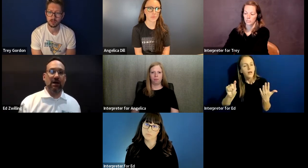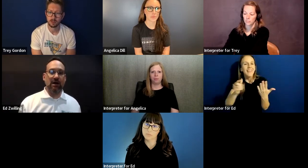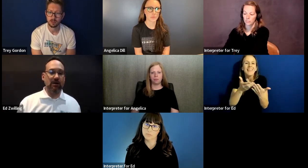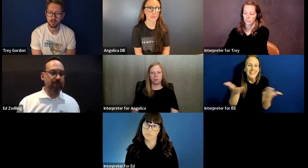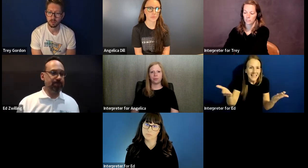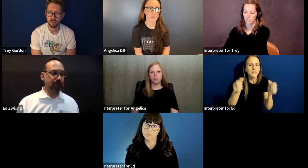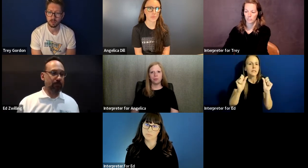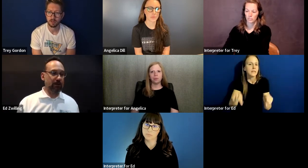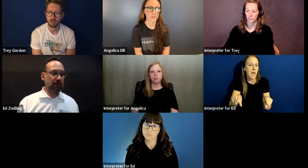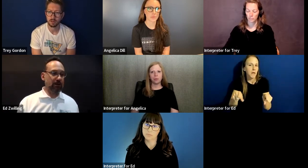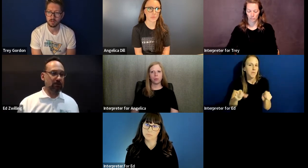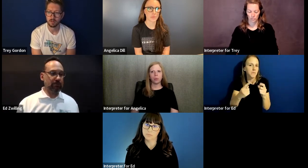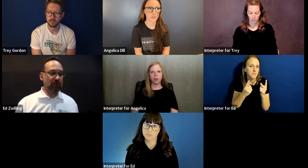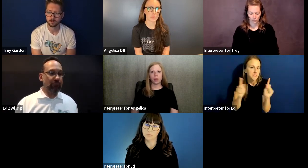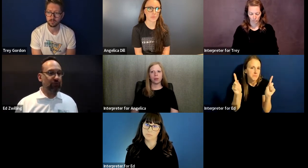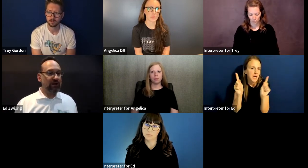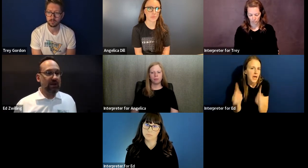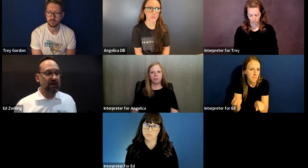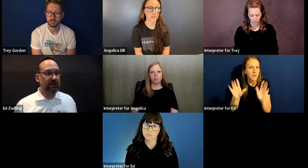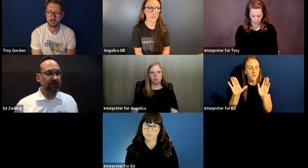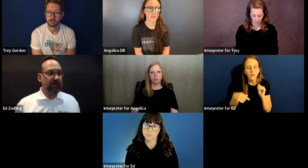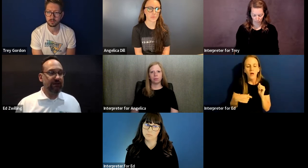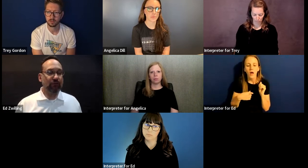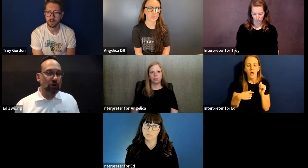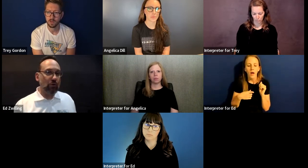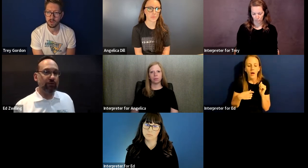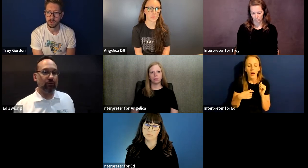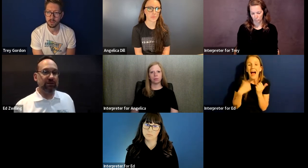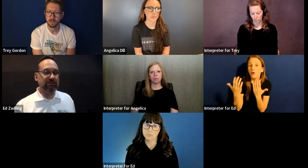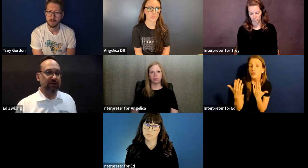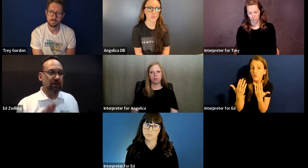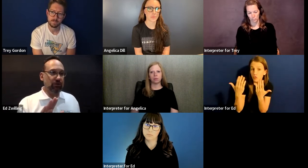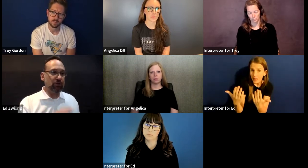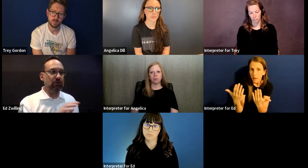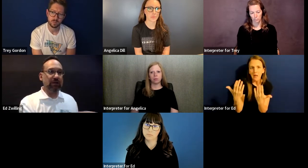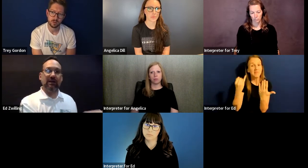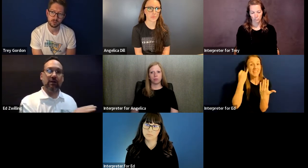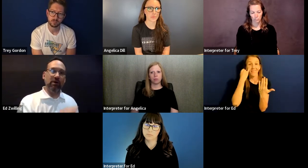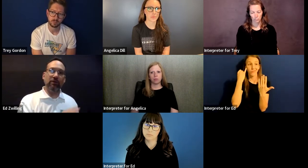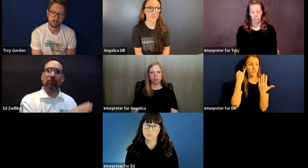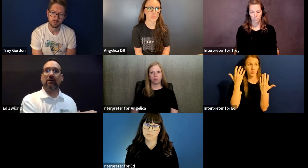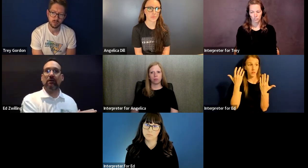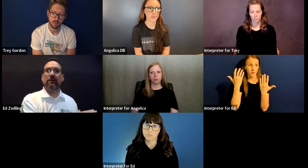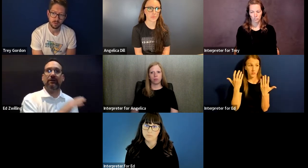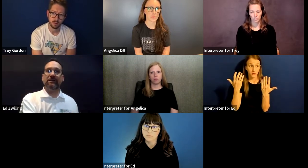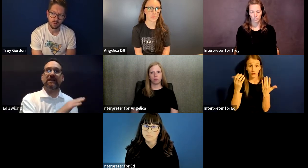um uh so i would recommend if for no other reason you're creating a public record that this